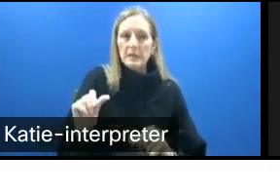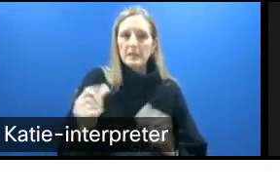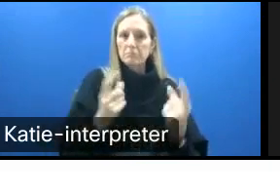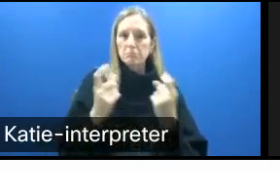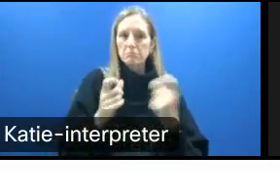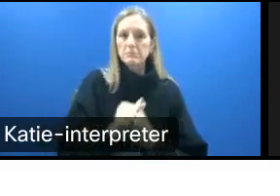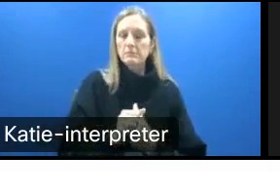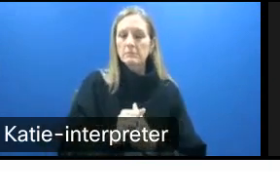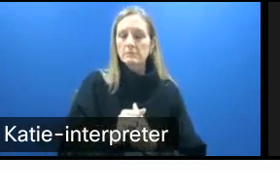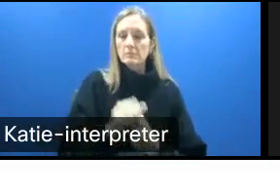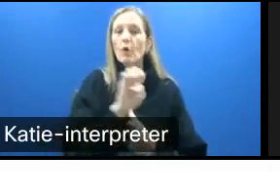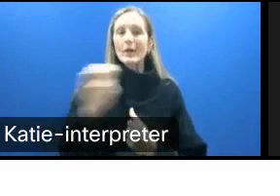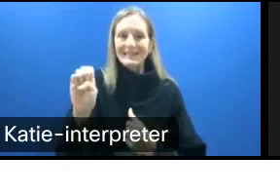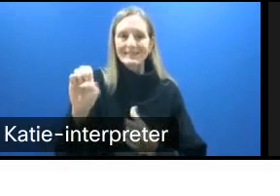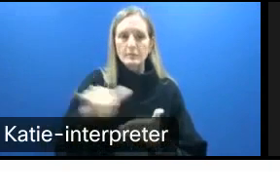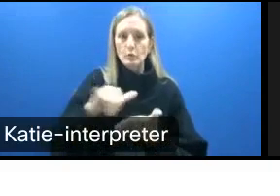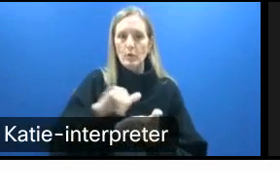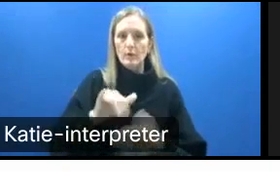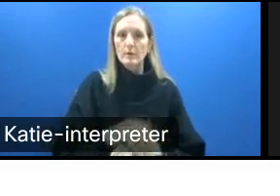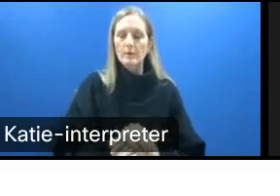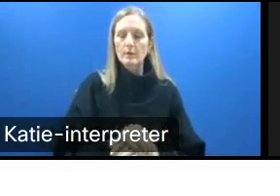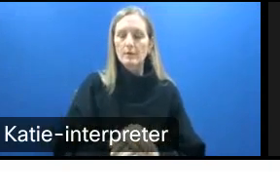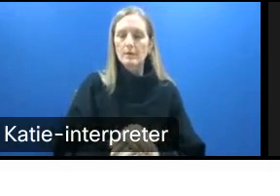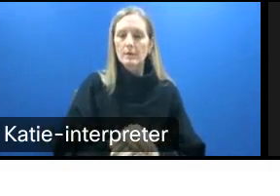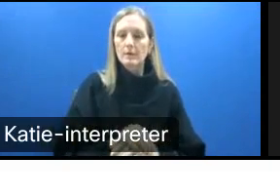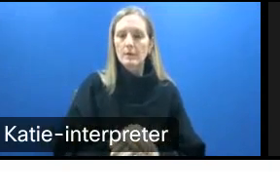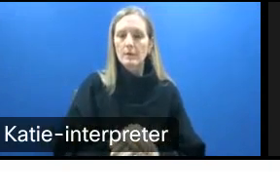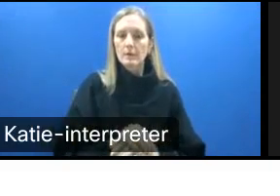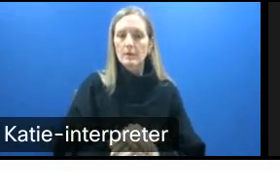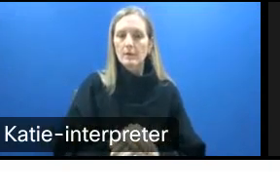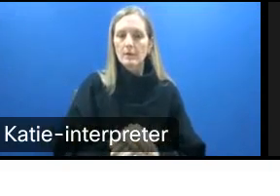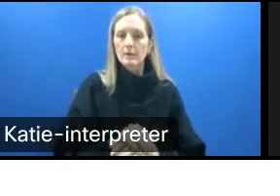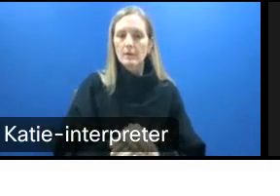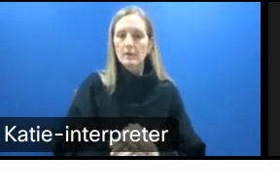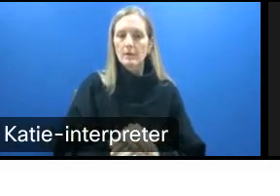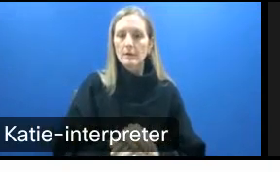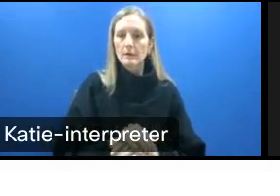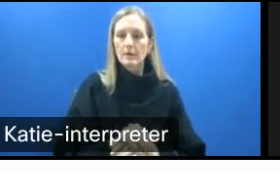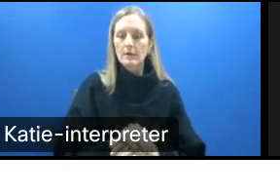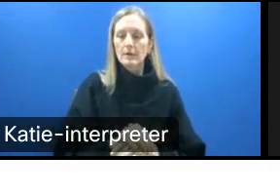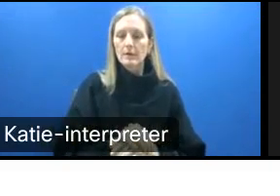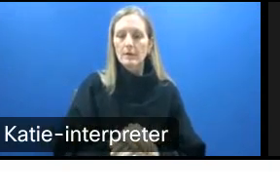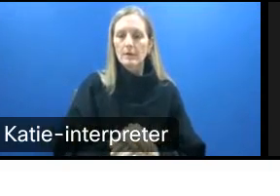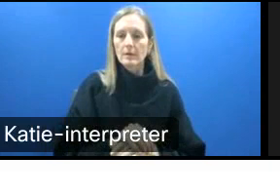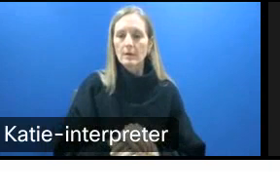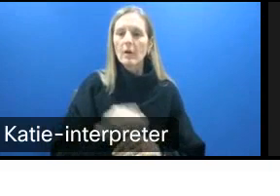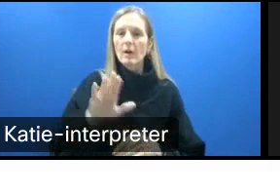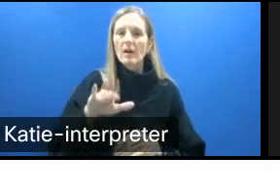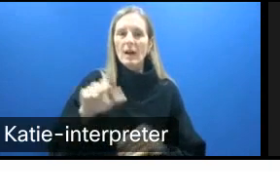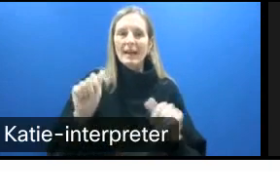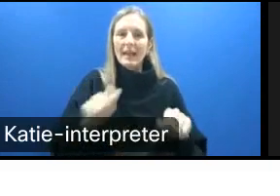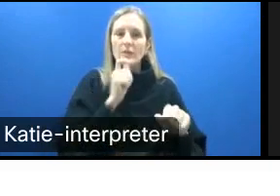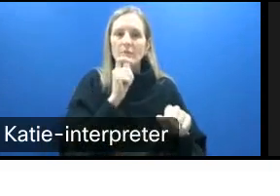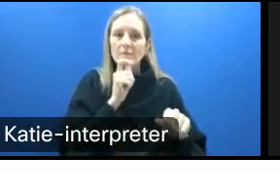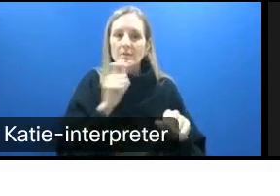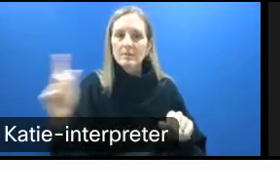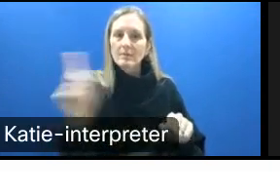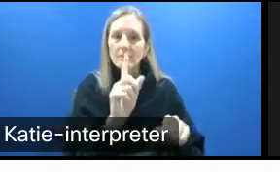New York? Yes, yes. In front of that that microphone there that.